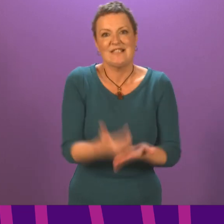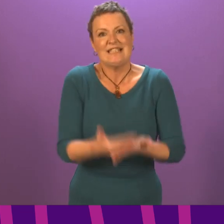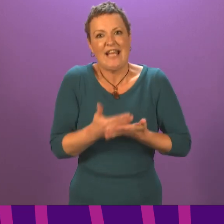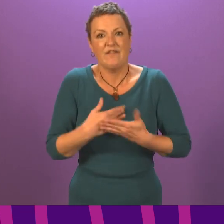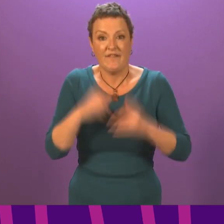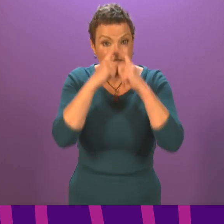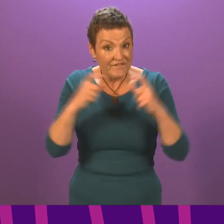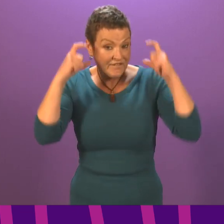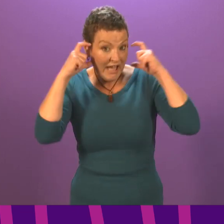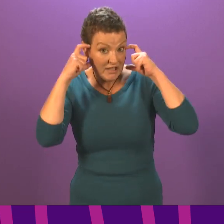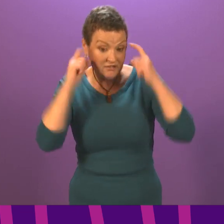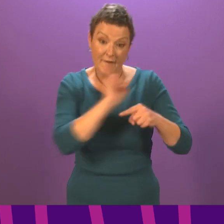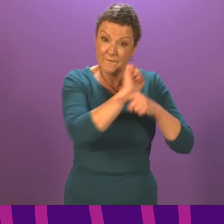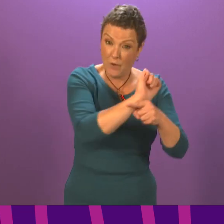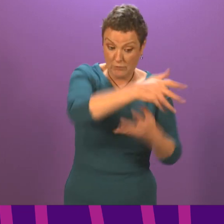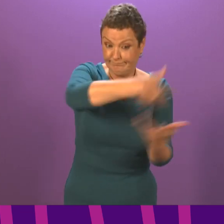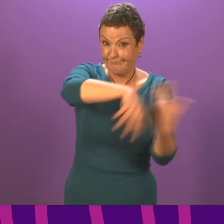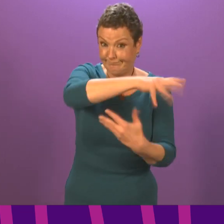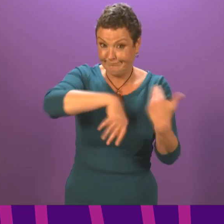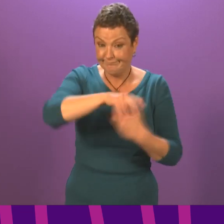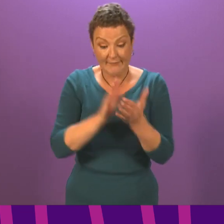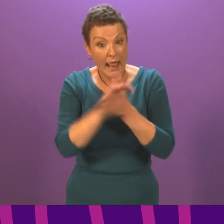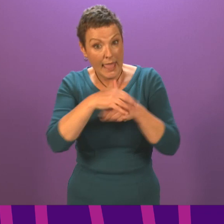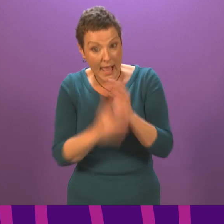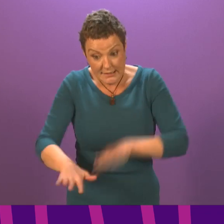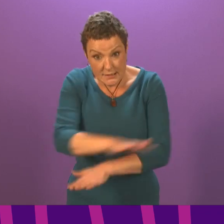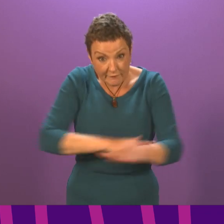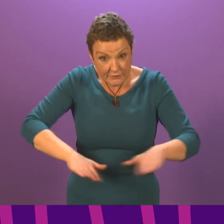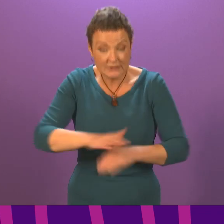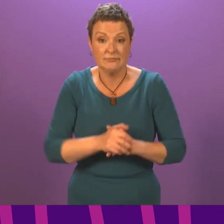lives: wear face coverings; avoid crowded spaces; clean your hands and hard surfaces;